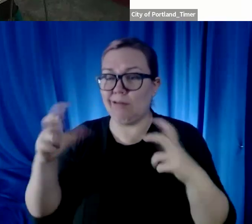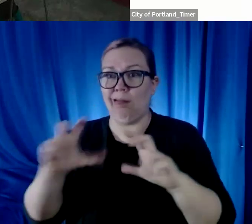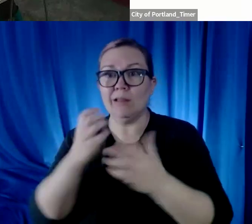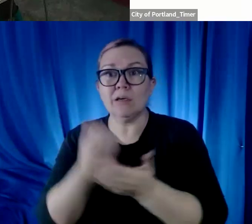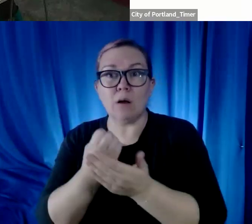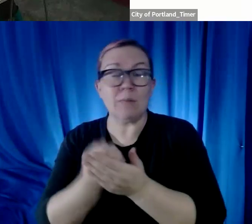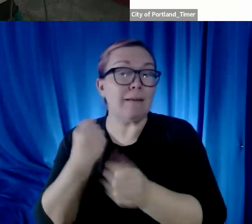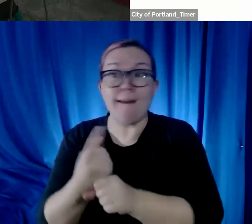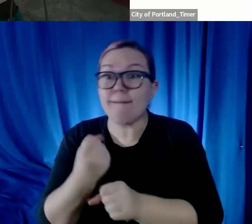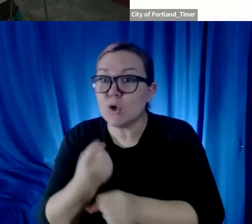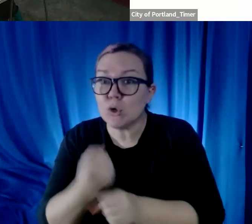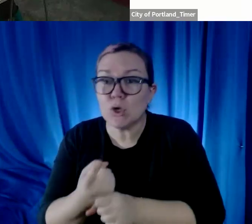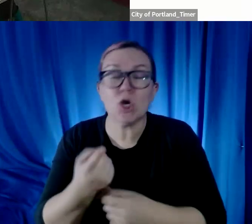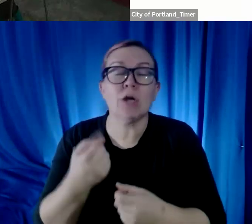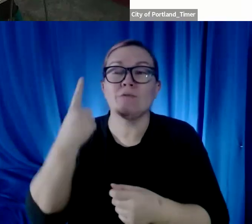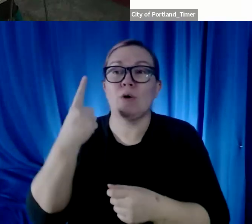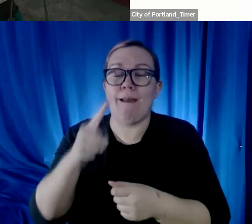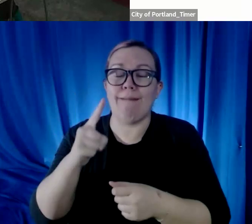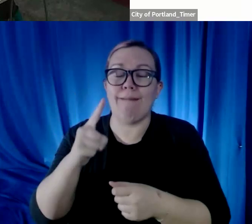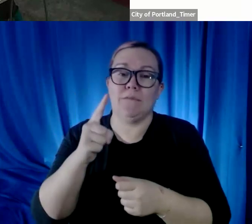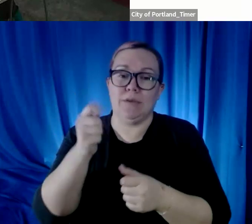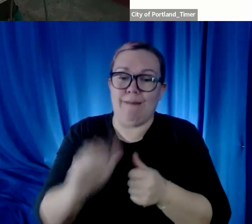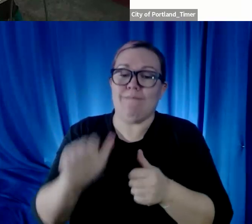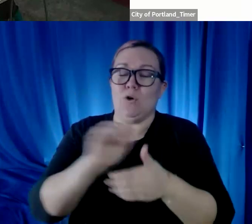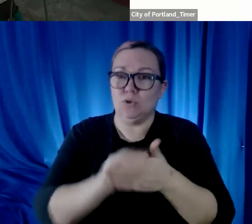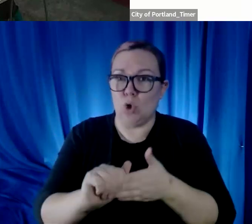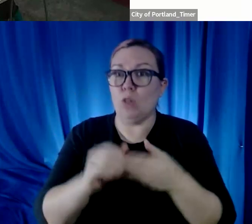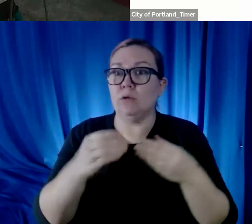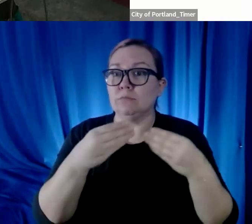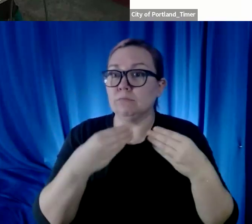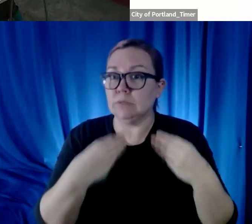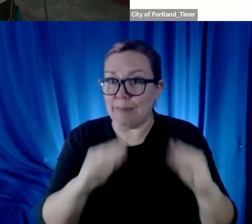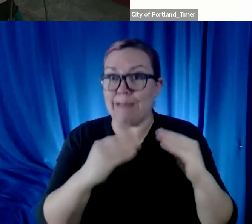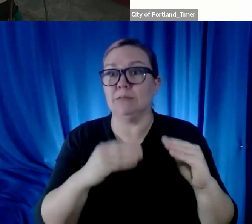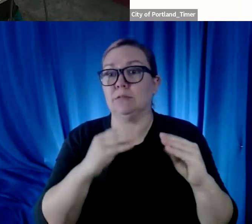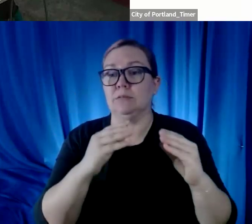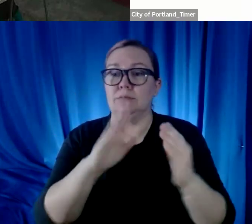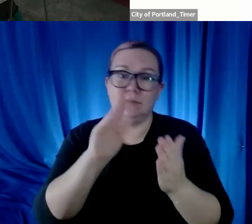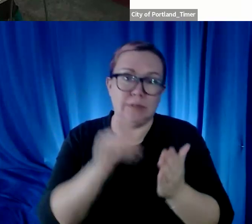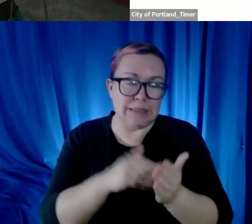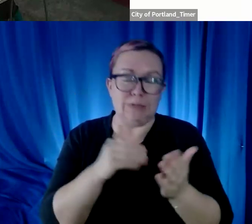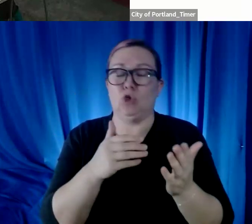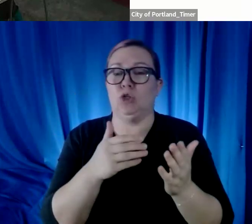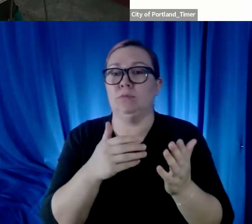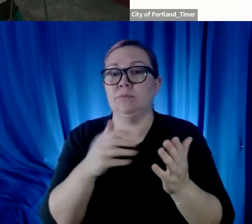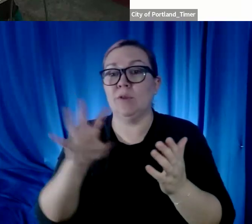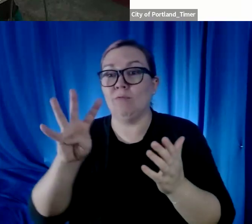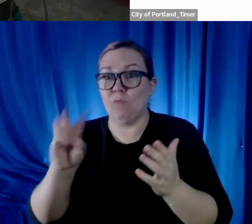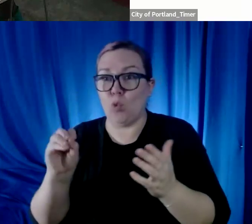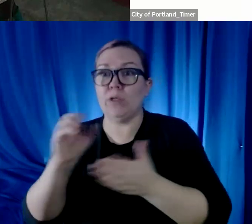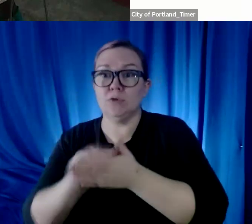And for every dollar spent at the Arts and Culture centers like Portland Center Stage, $40 are put into the economy.